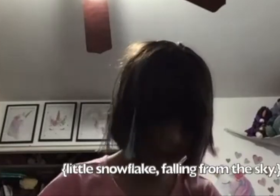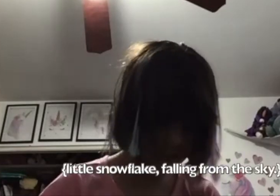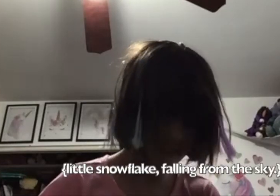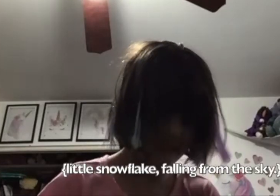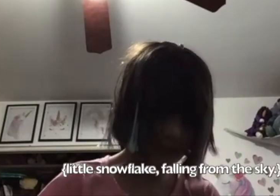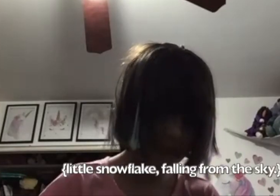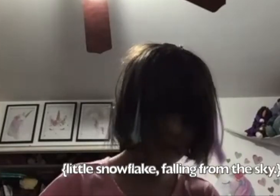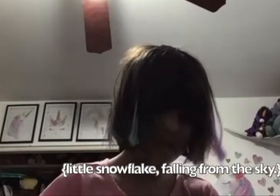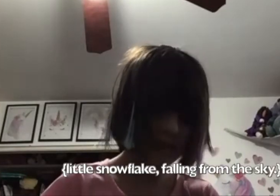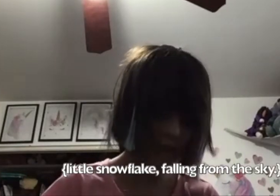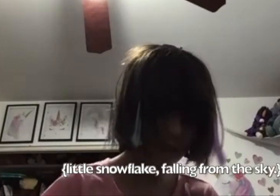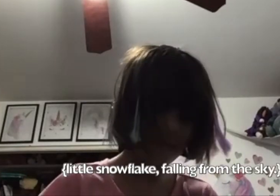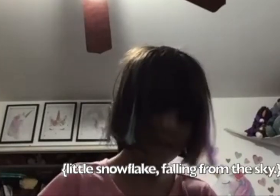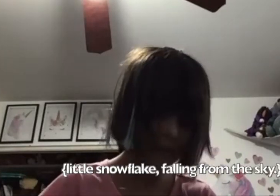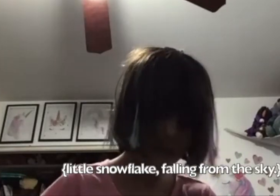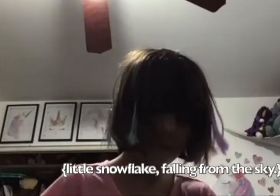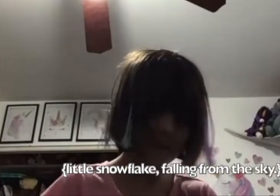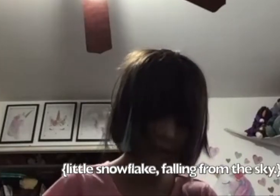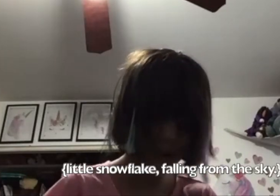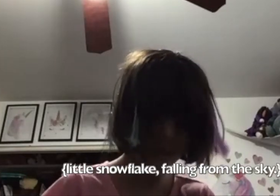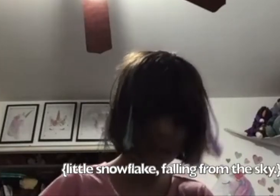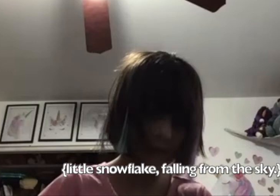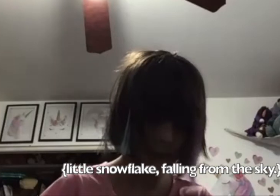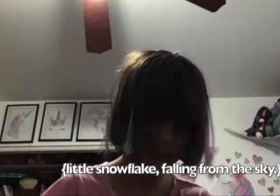little snowflakes